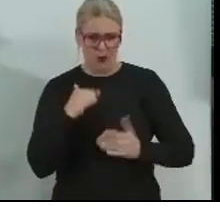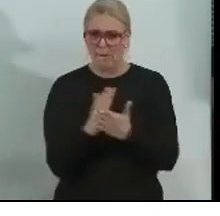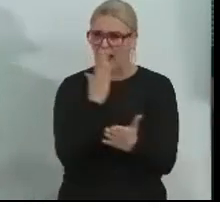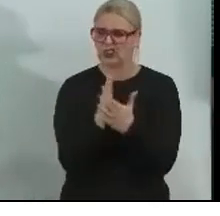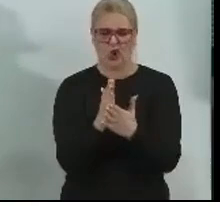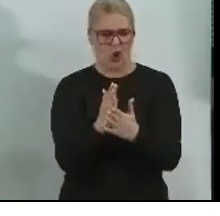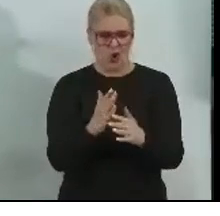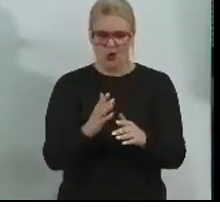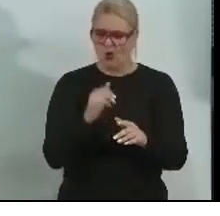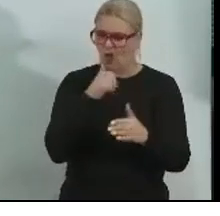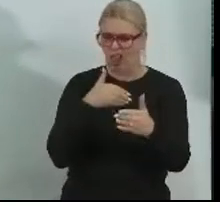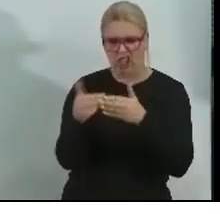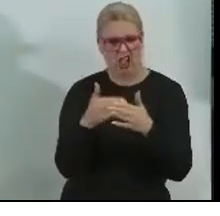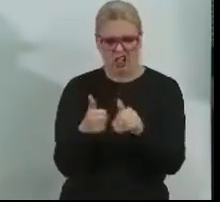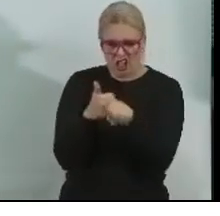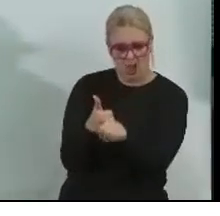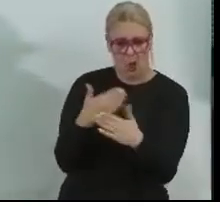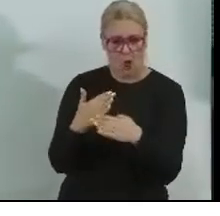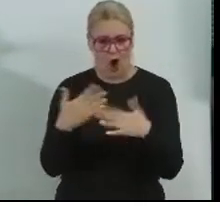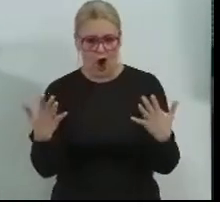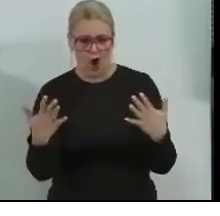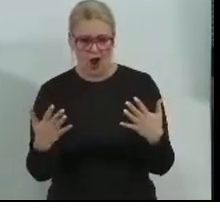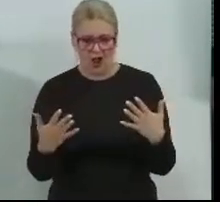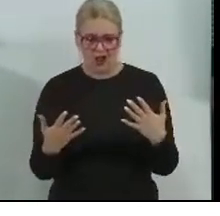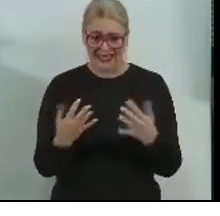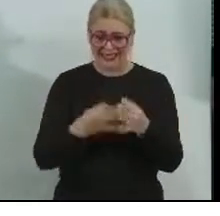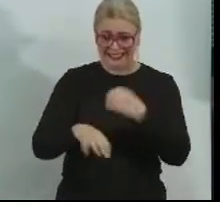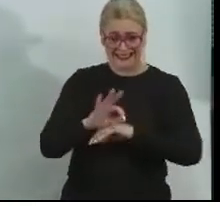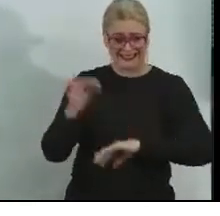across, you know, through the earpiece, I'd have a producer stood next to me,